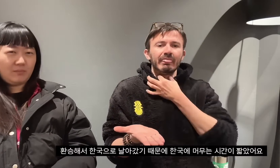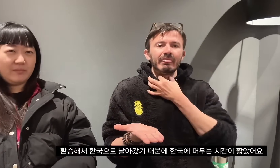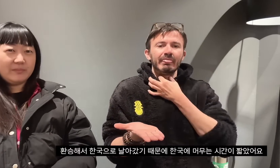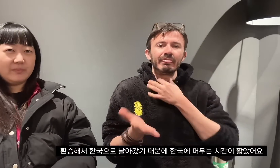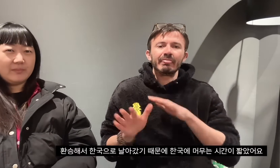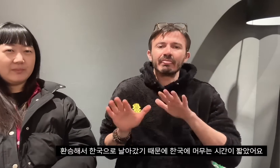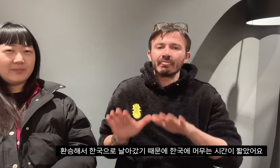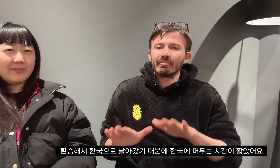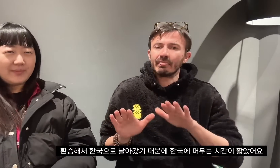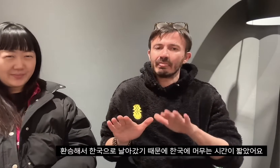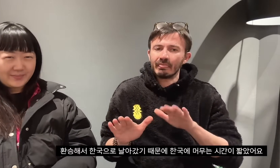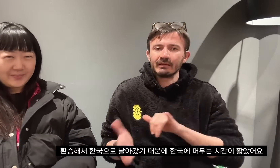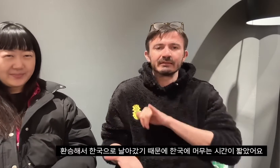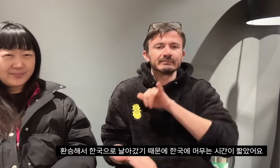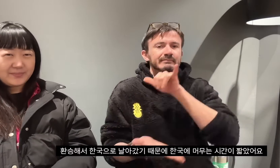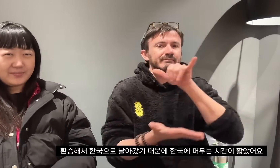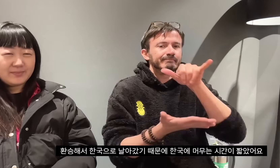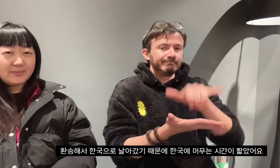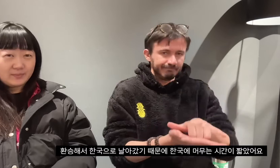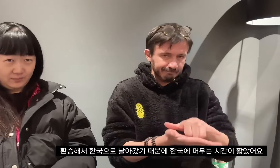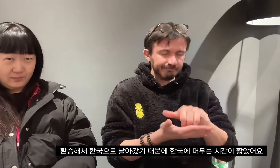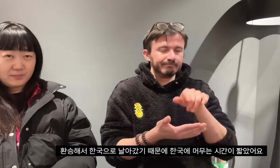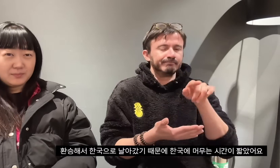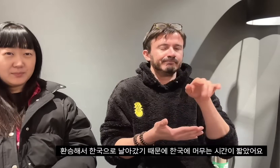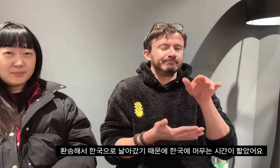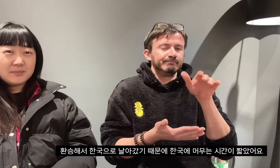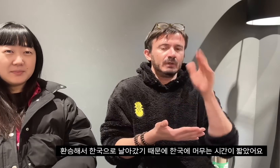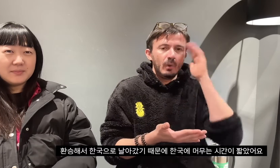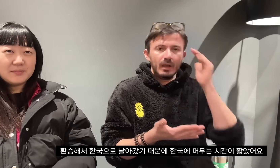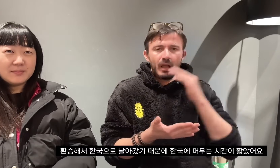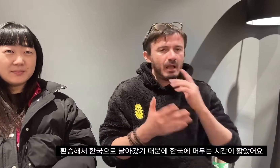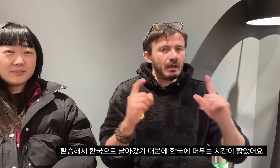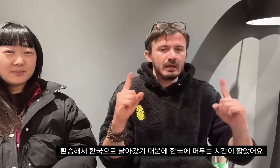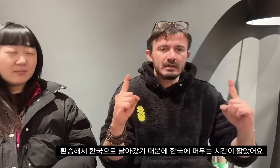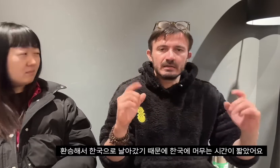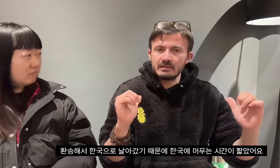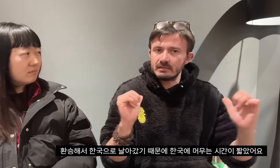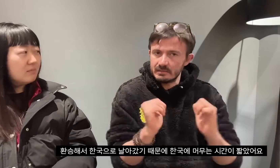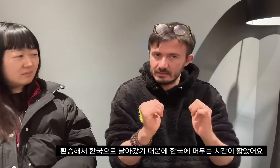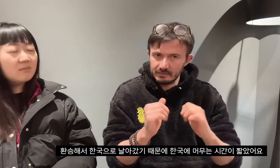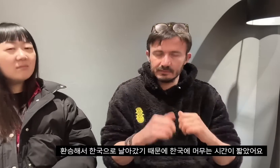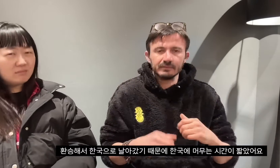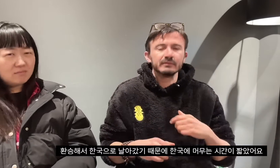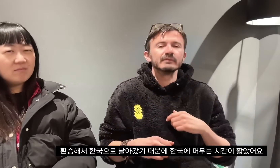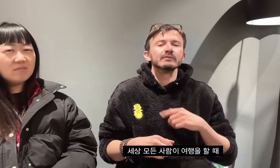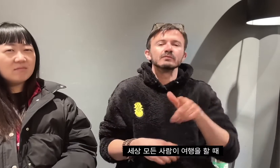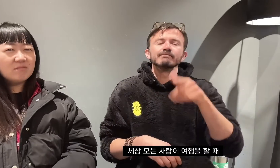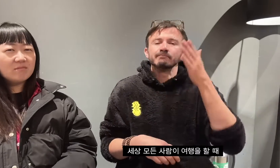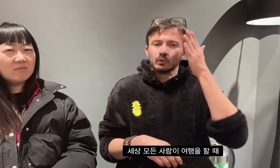Because I flew to Korea after transferring, the time I stayed in Korea was short.